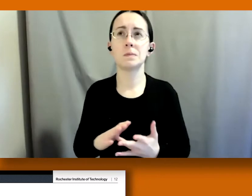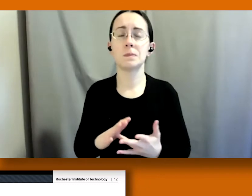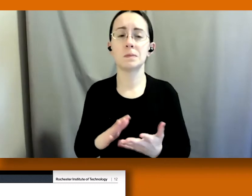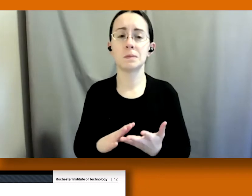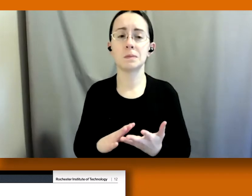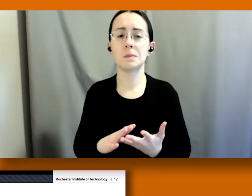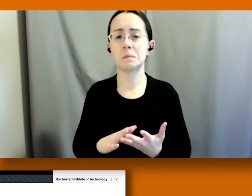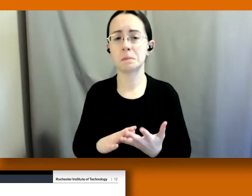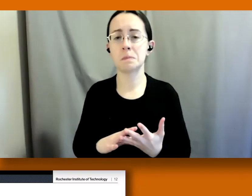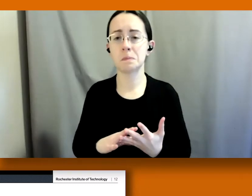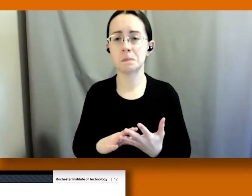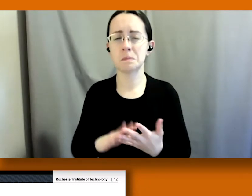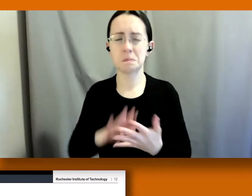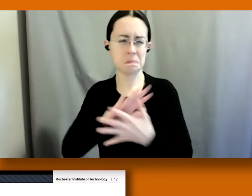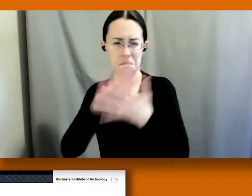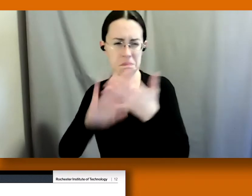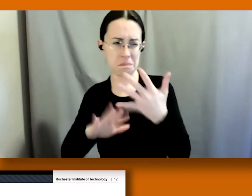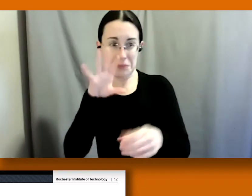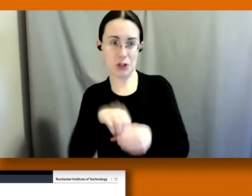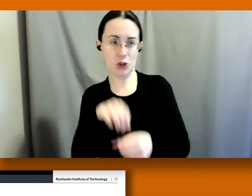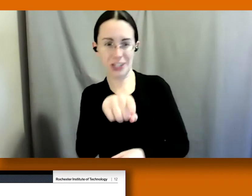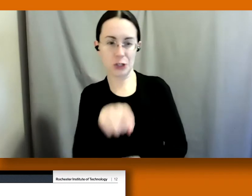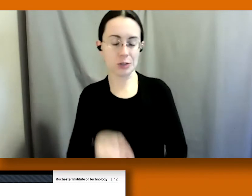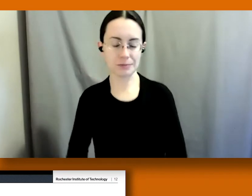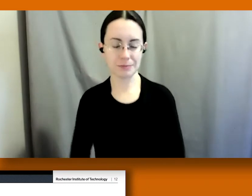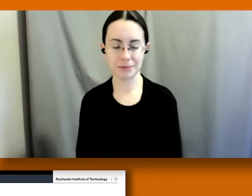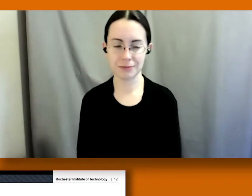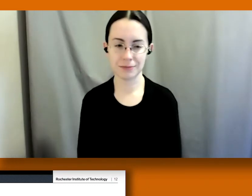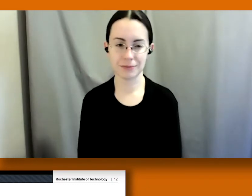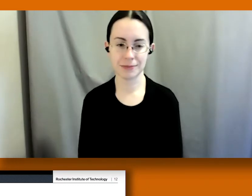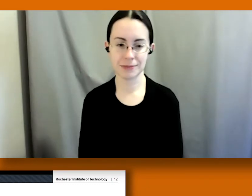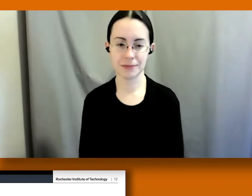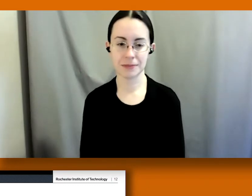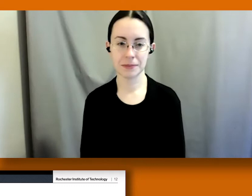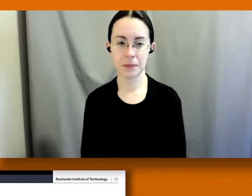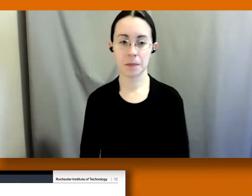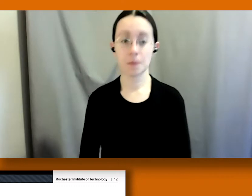Those should all be included. RIT charges ITS fees,